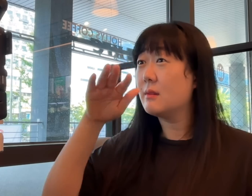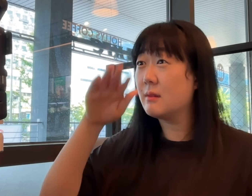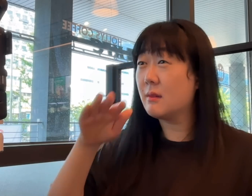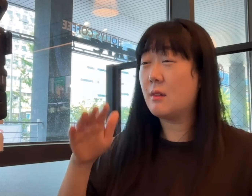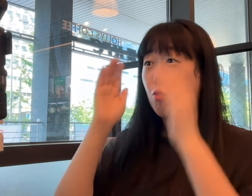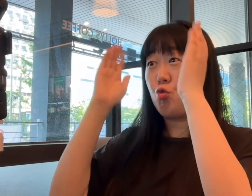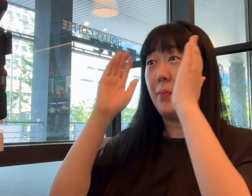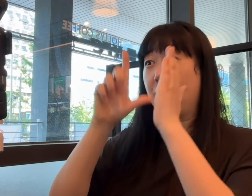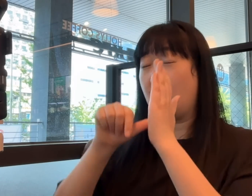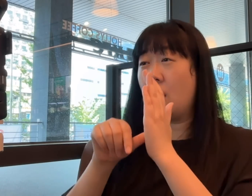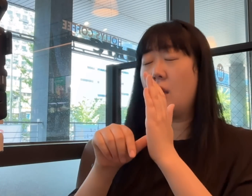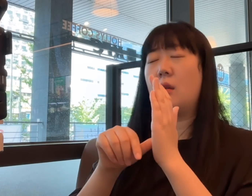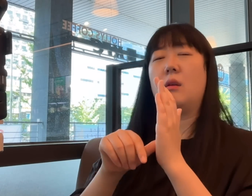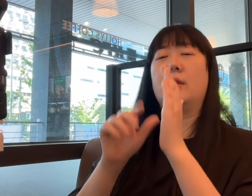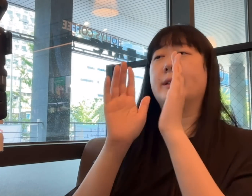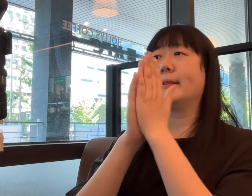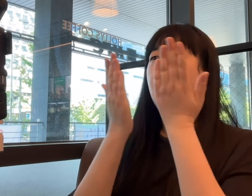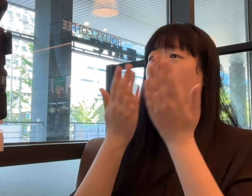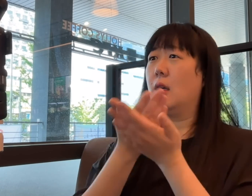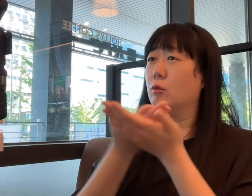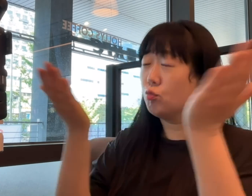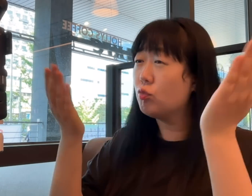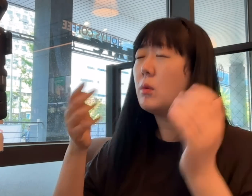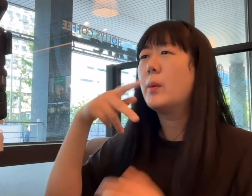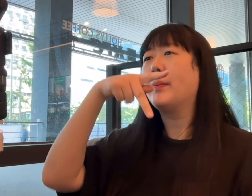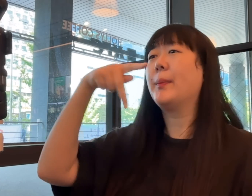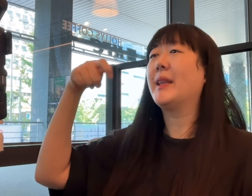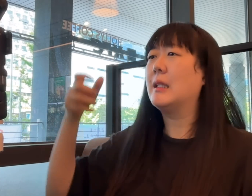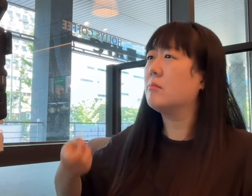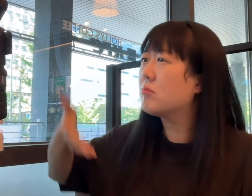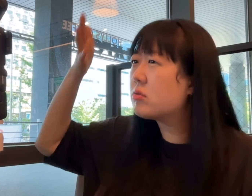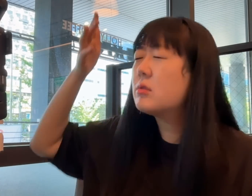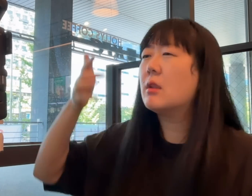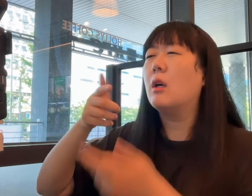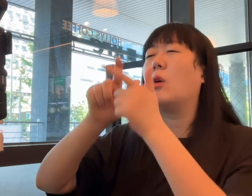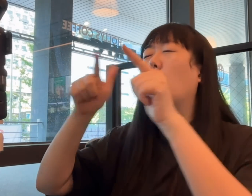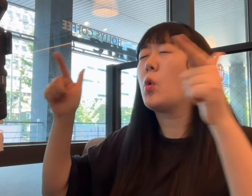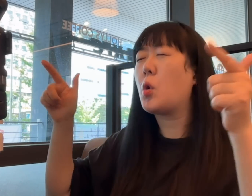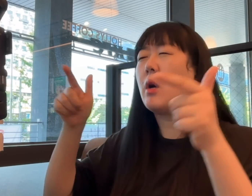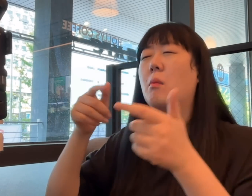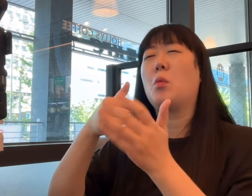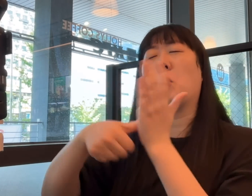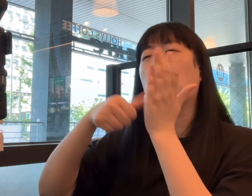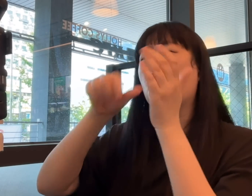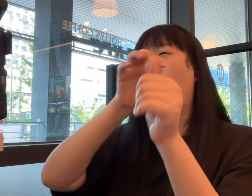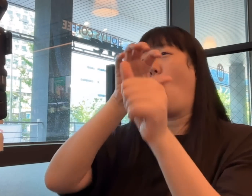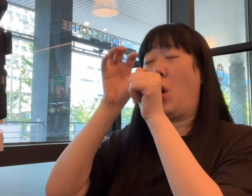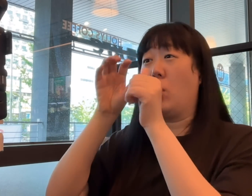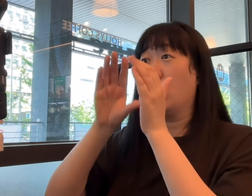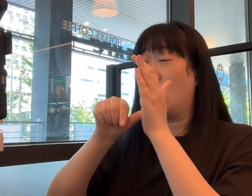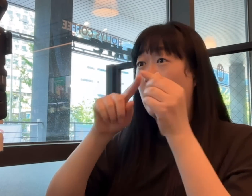When taking classes, there are books, PPT, and various teaching aids.